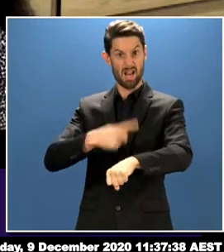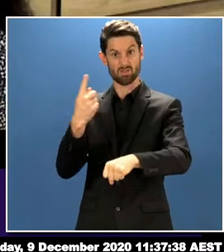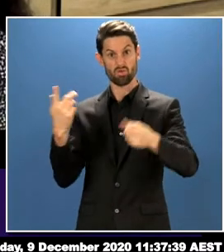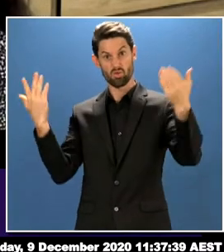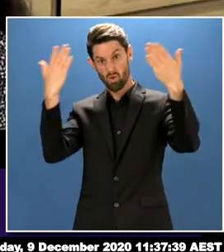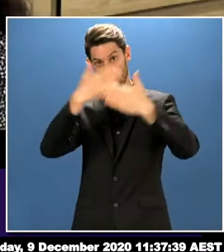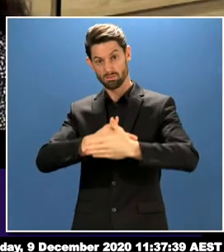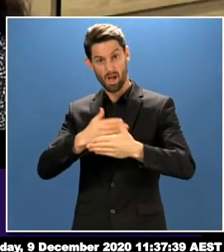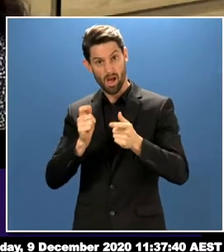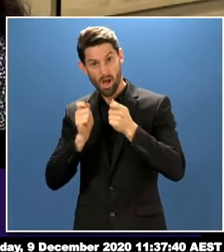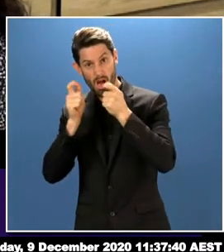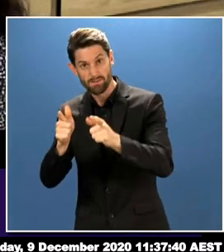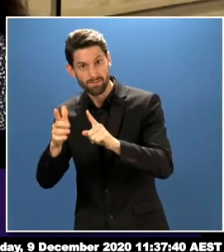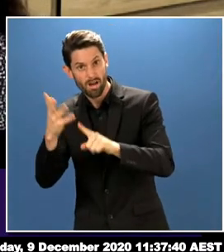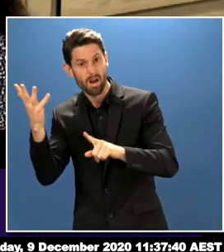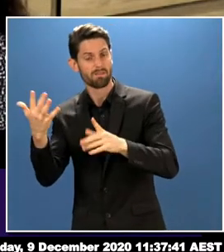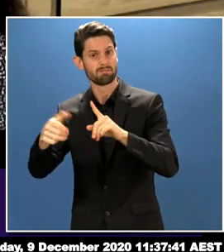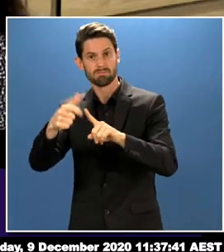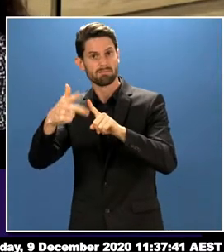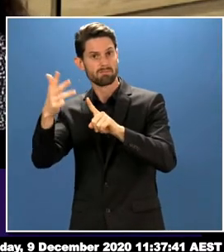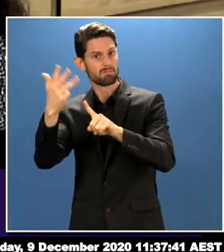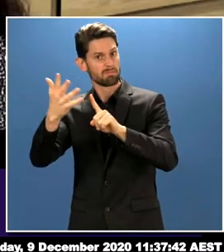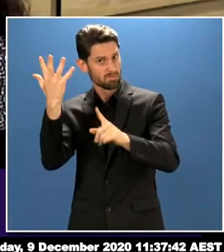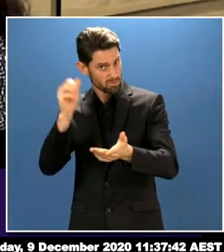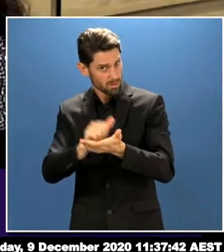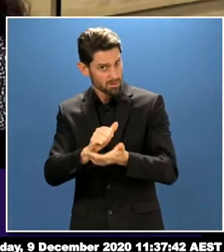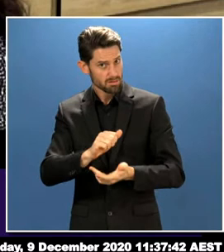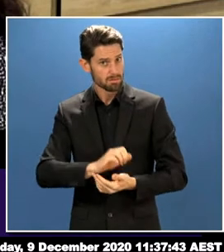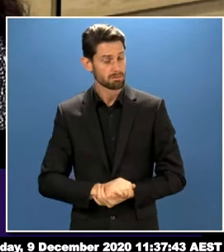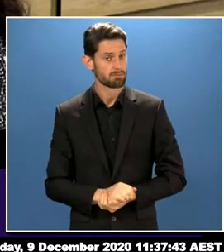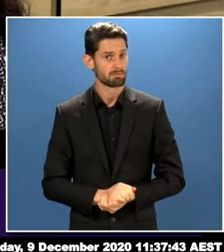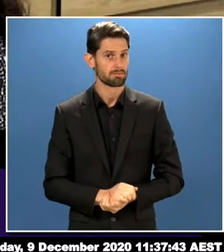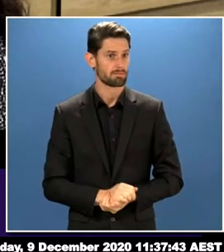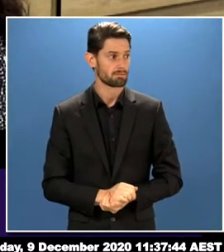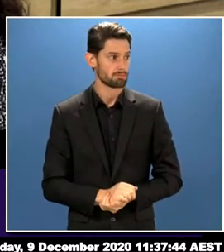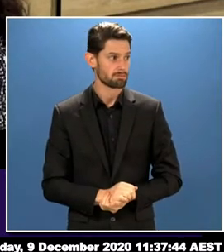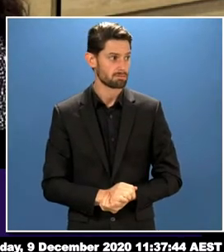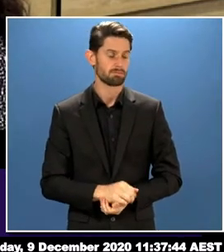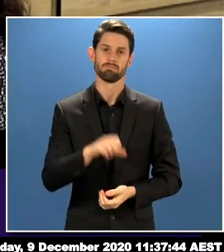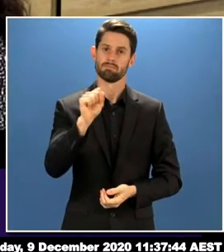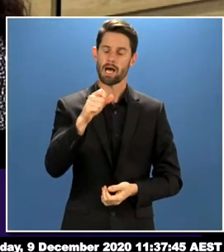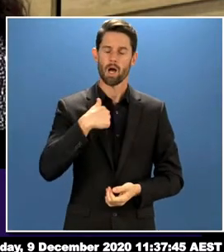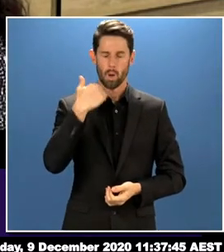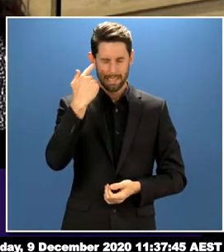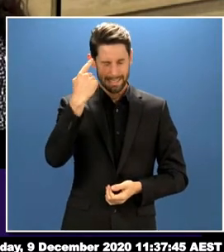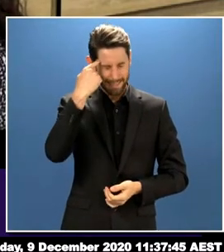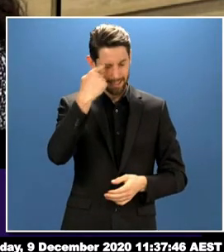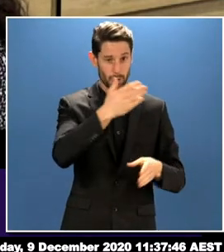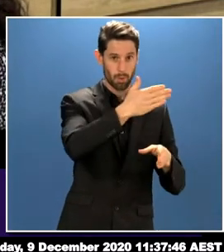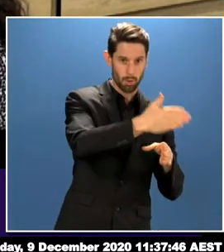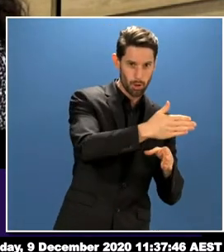I do, but I'm always conscious of work-life balance because